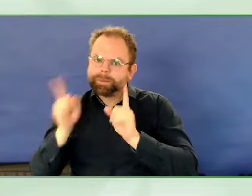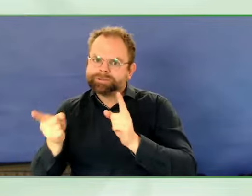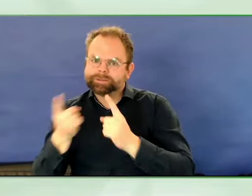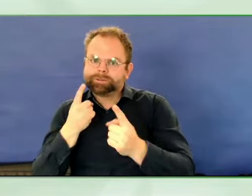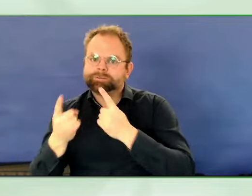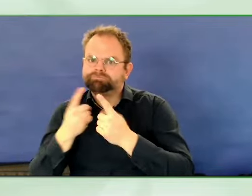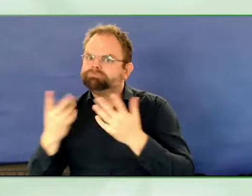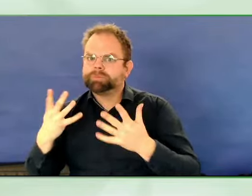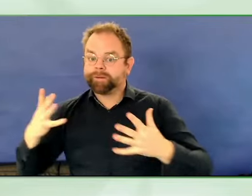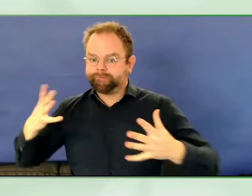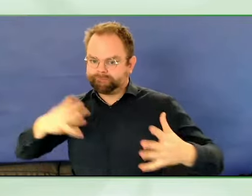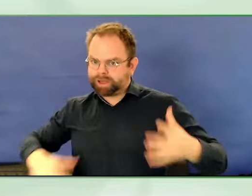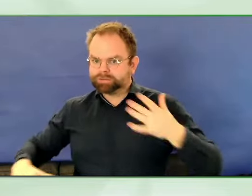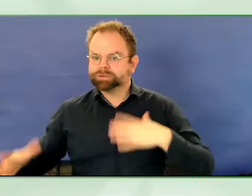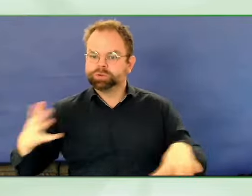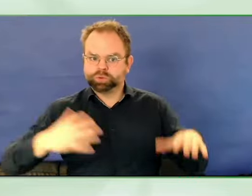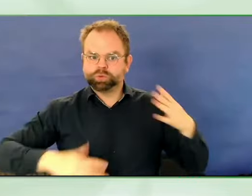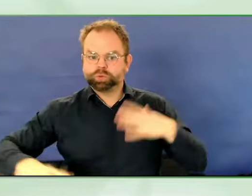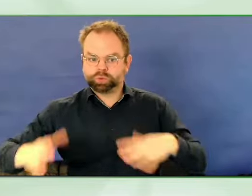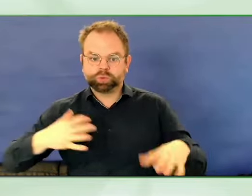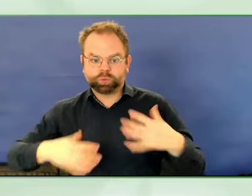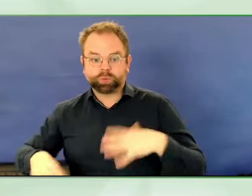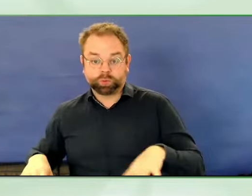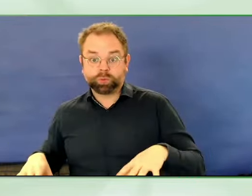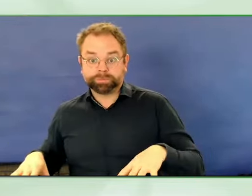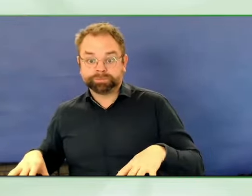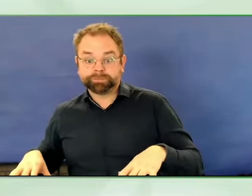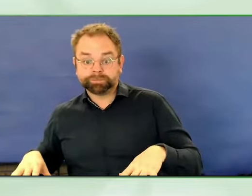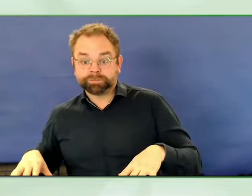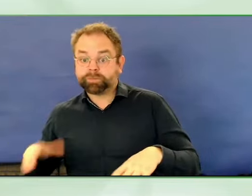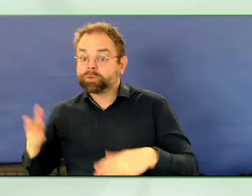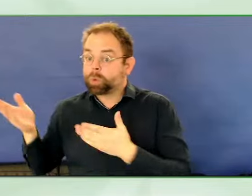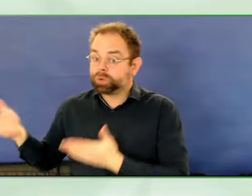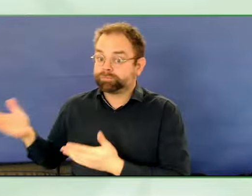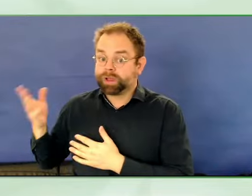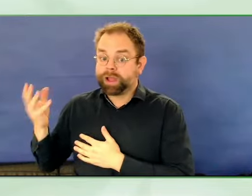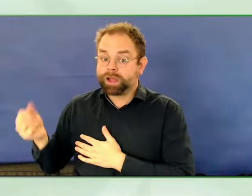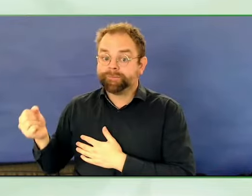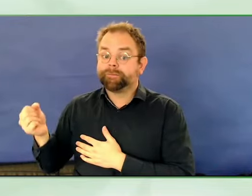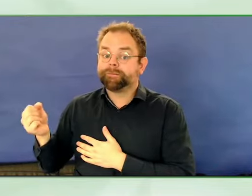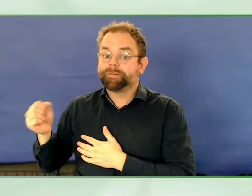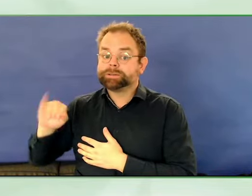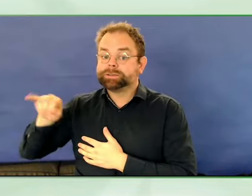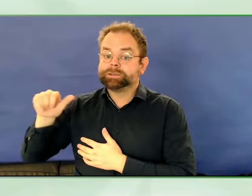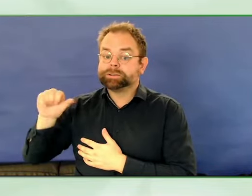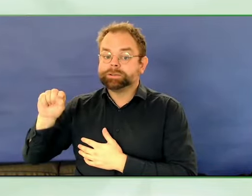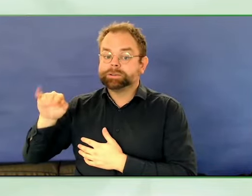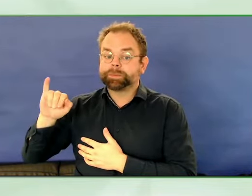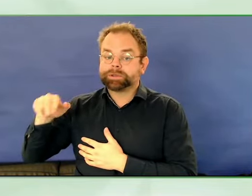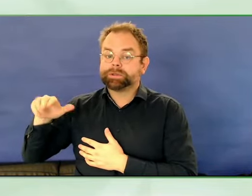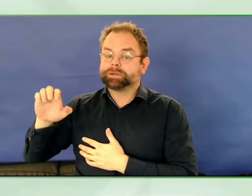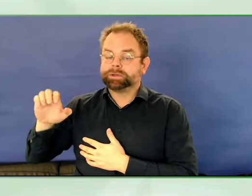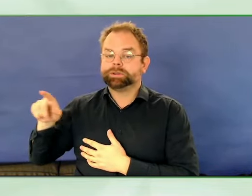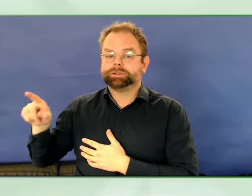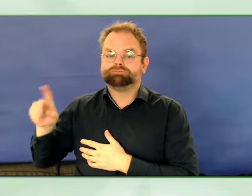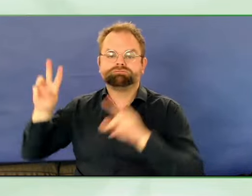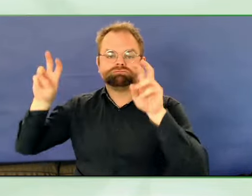less talking because I have done quite a lot of talking, I want to hear from you.